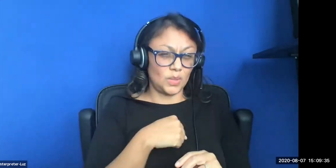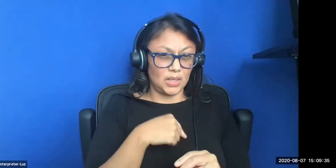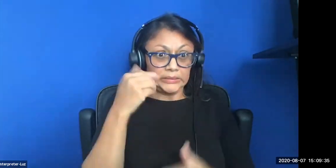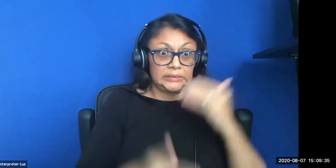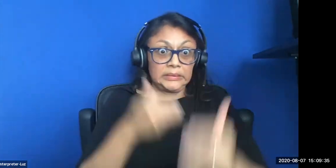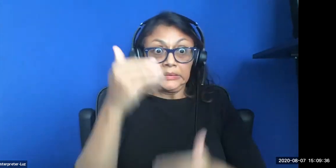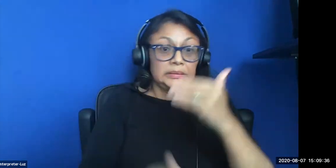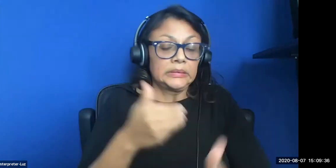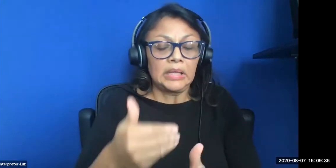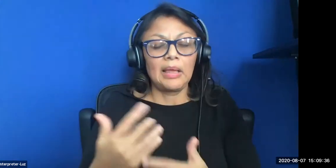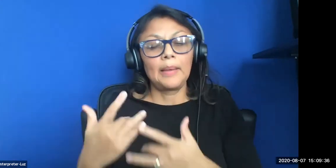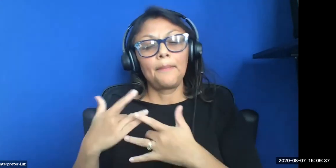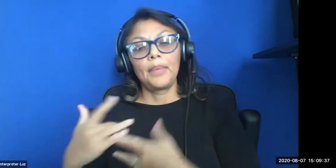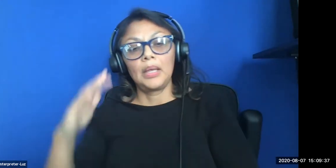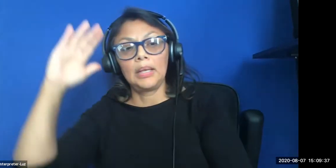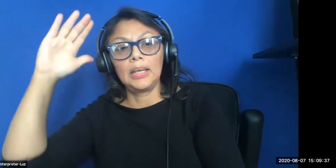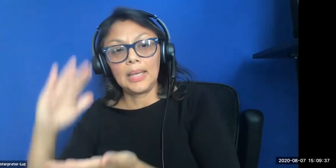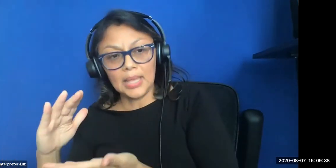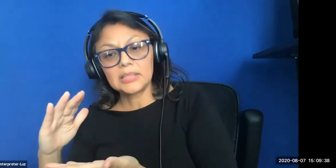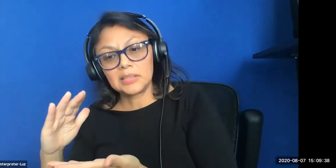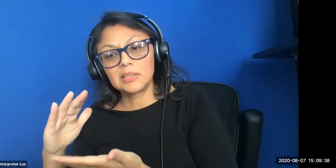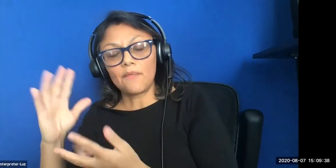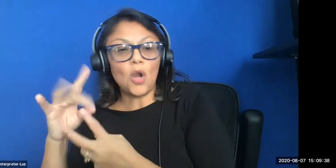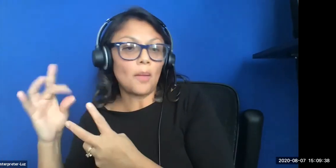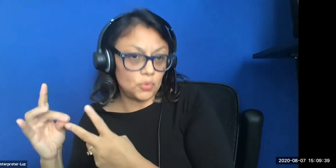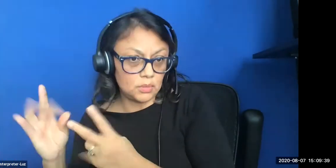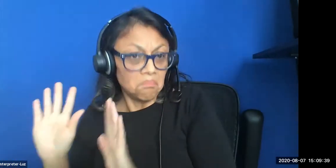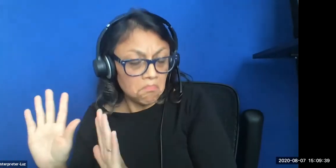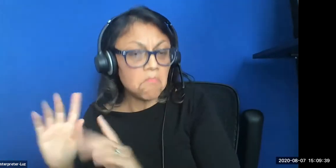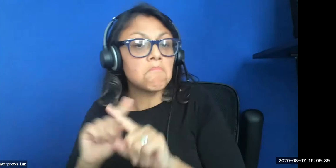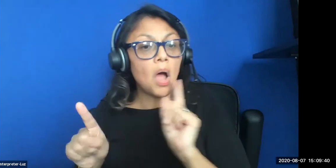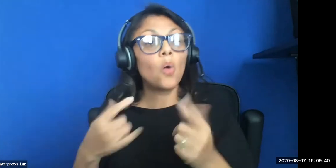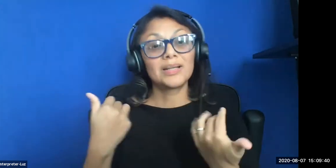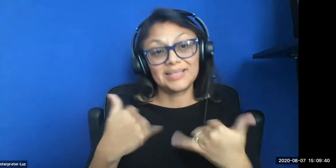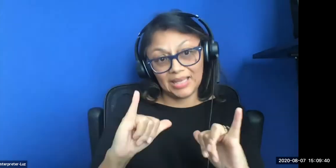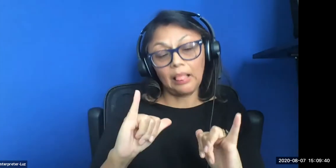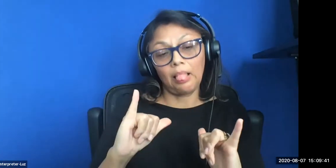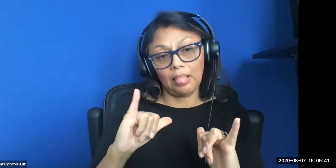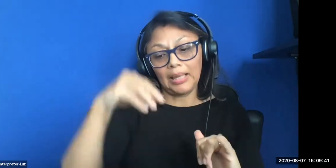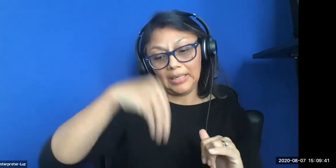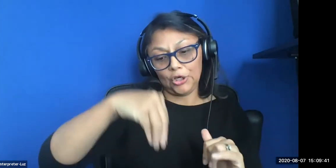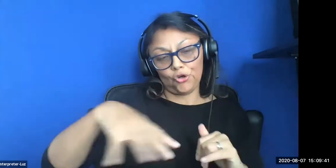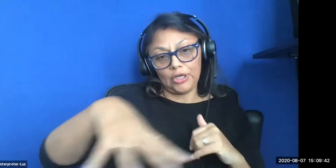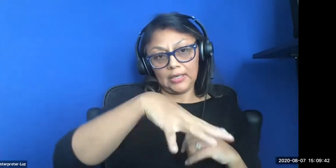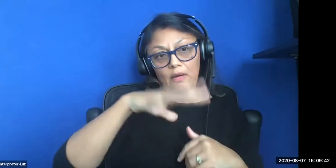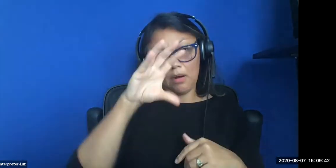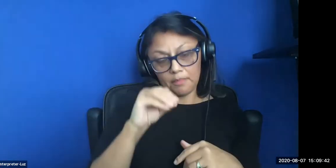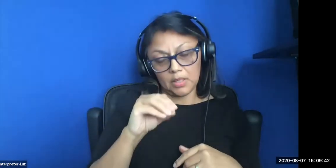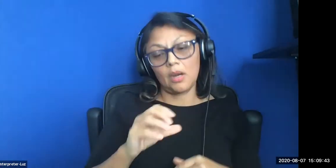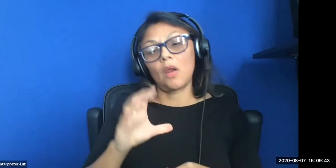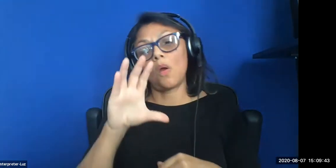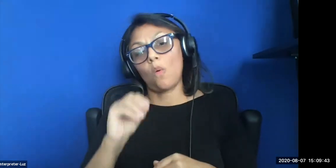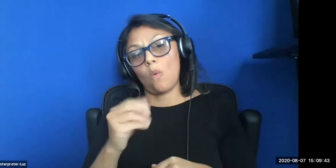Channelle Charest: That tends to be less common of an option, but we are we are doing it in house and then using the cohort program as a means of workforce development.